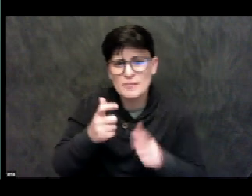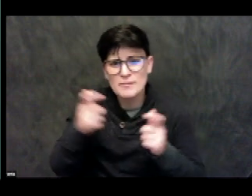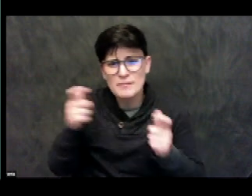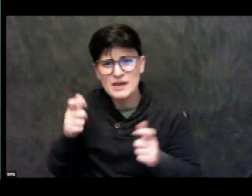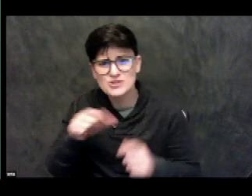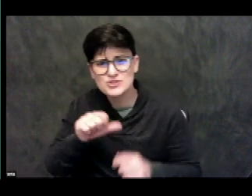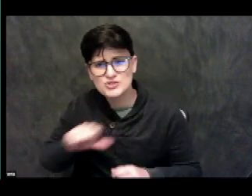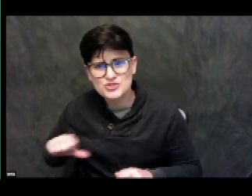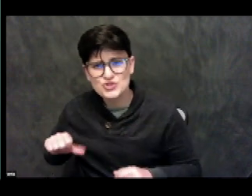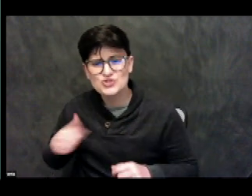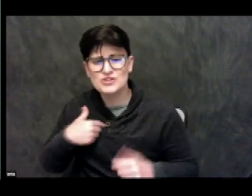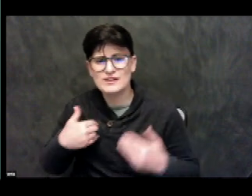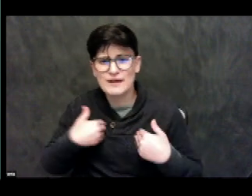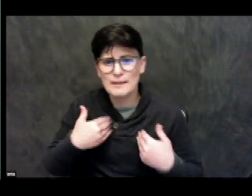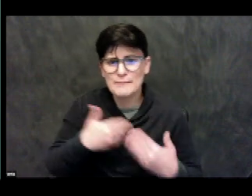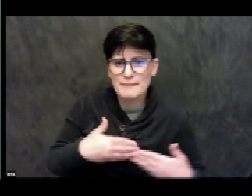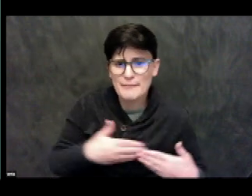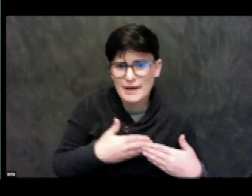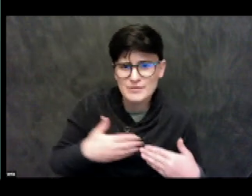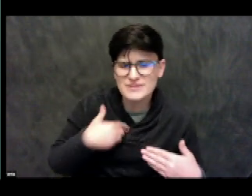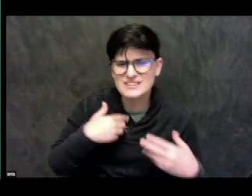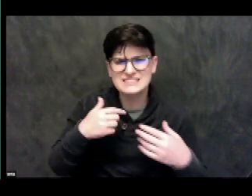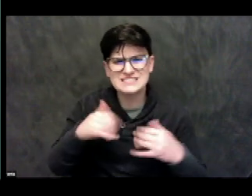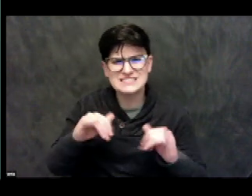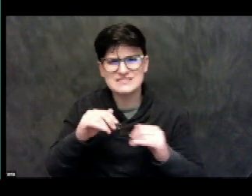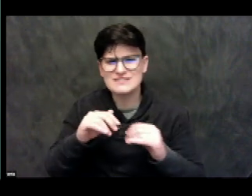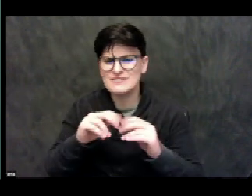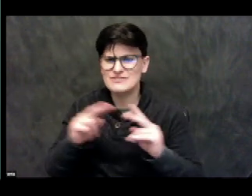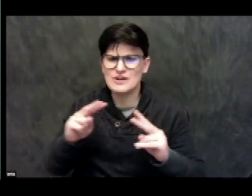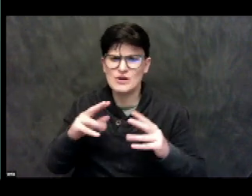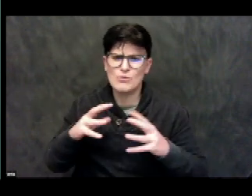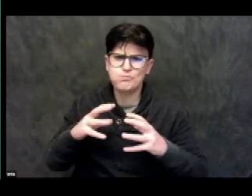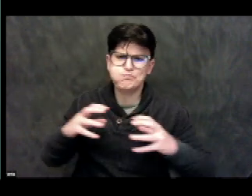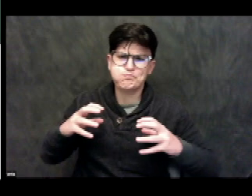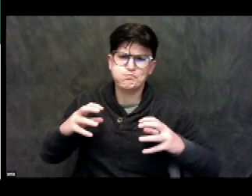and I was still very swollen from pericles.